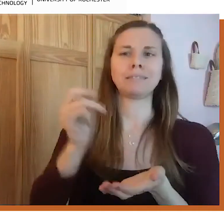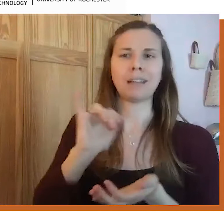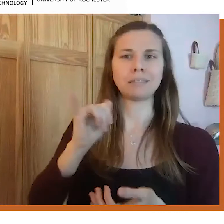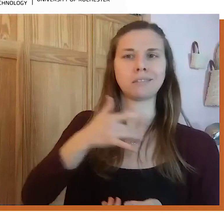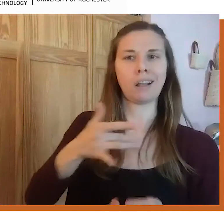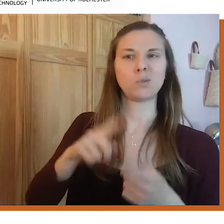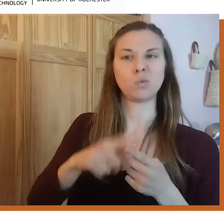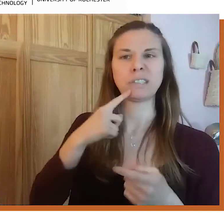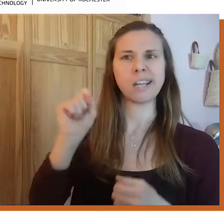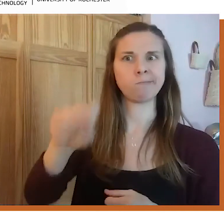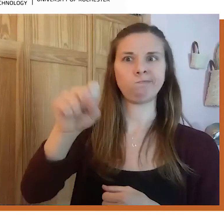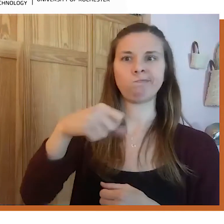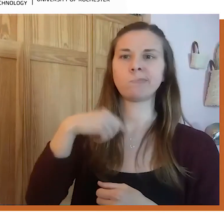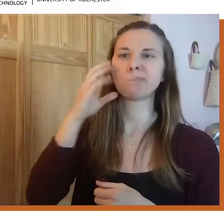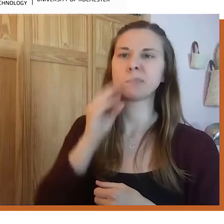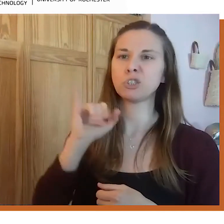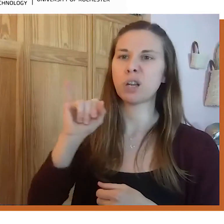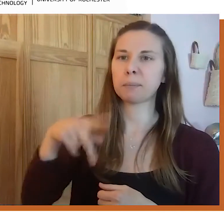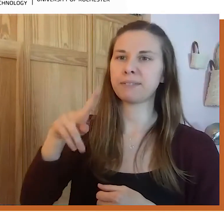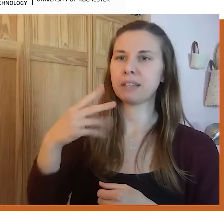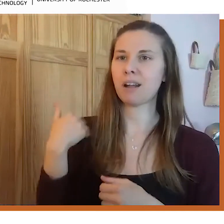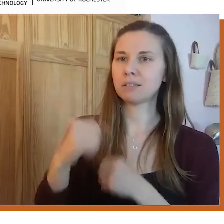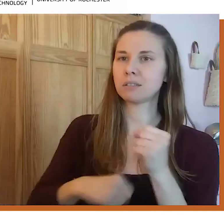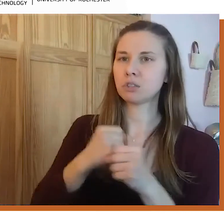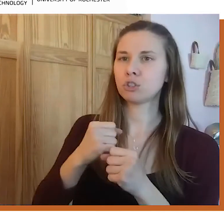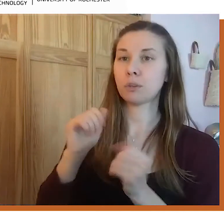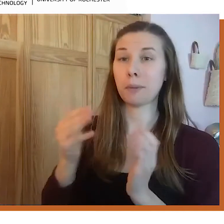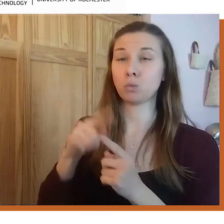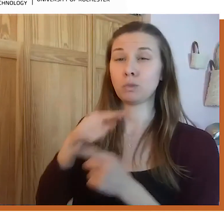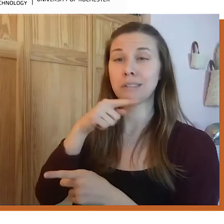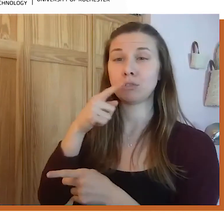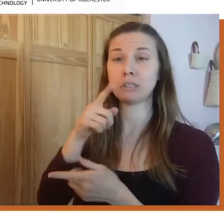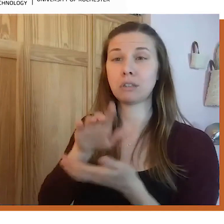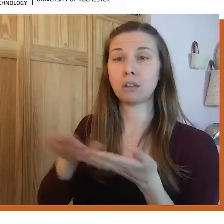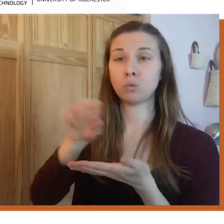to say that they have experienced IPV in the past year compared to hearing college students,